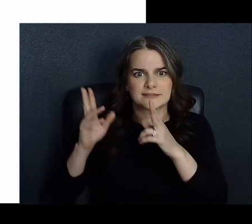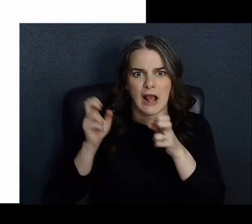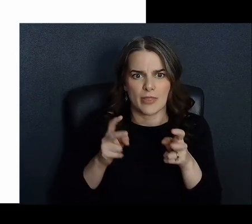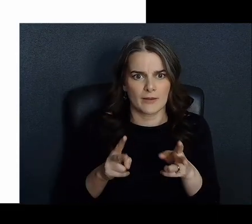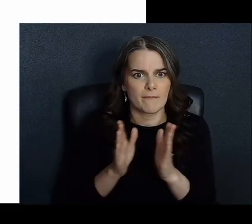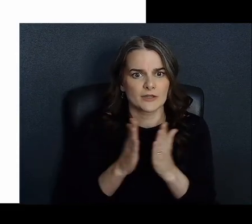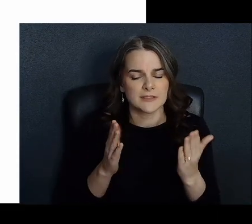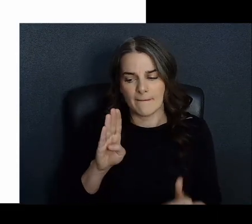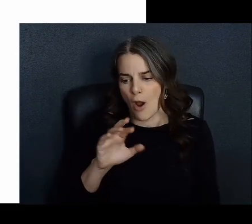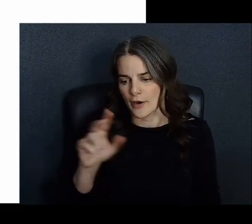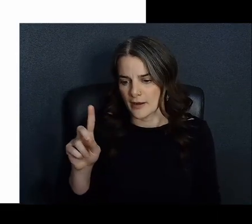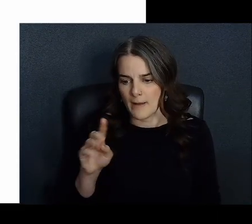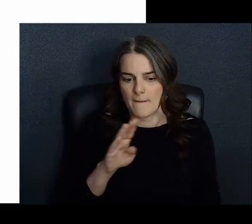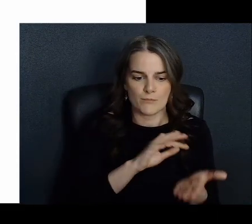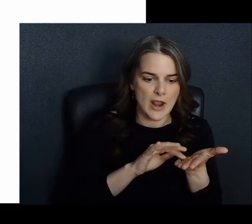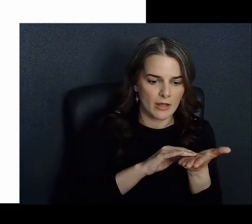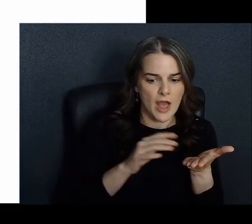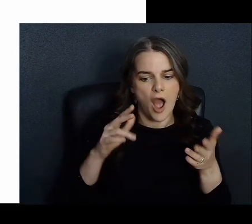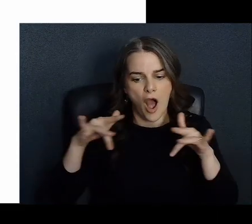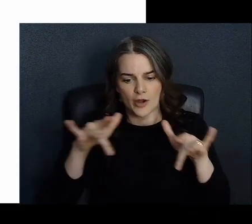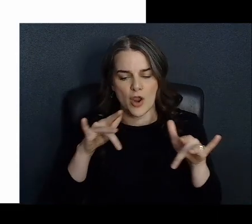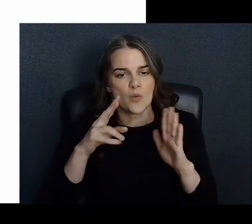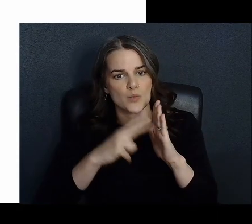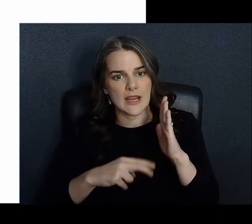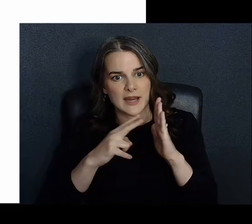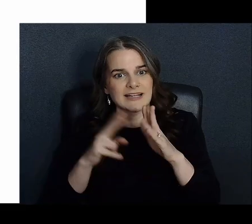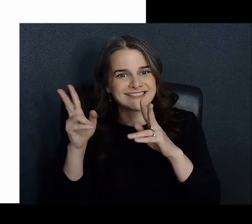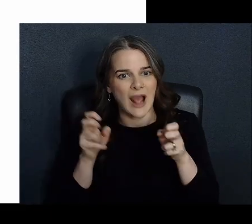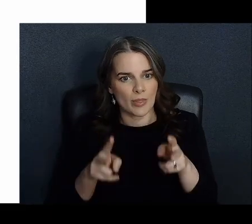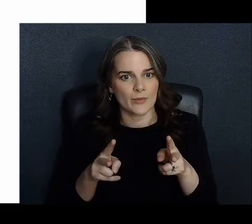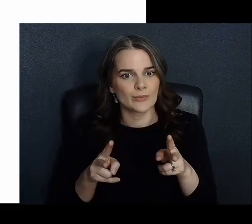Download service, the Talking Book program.